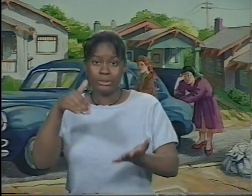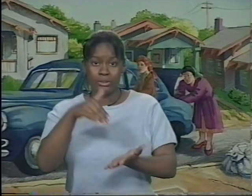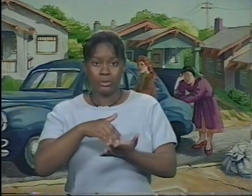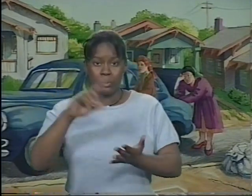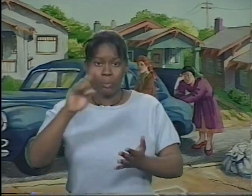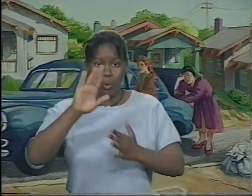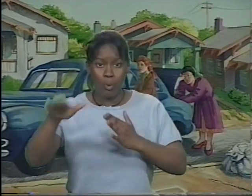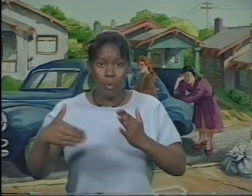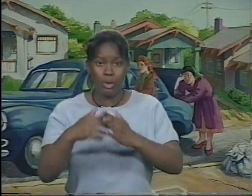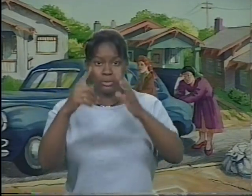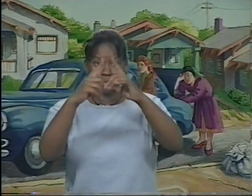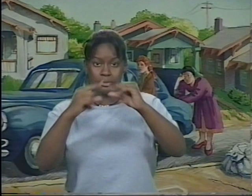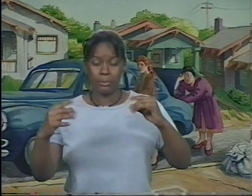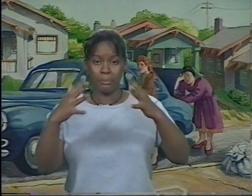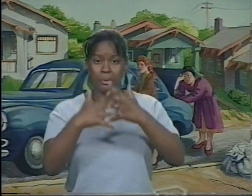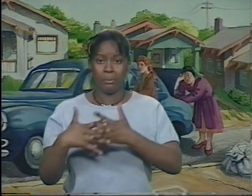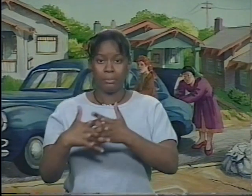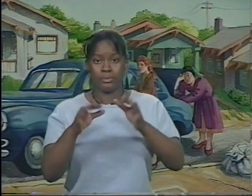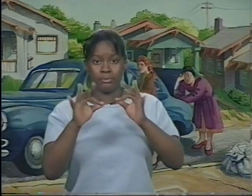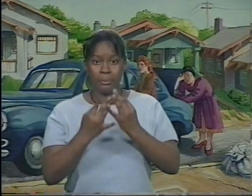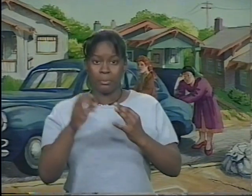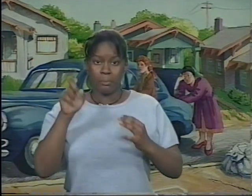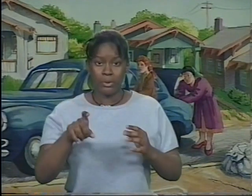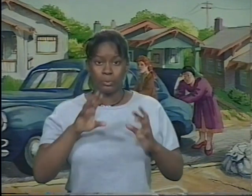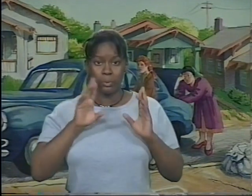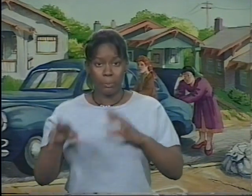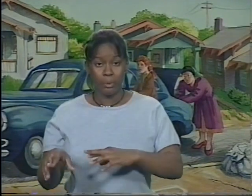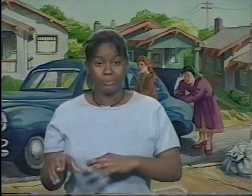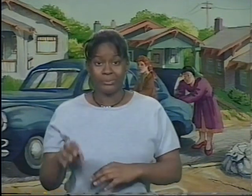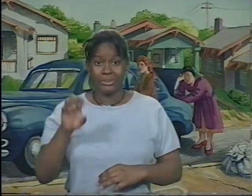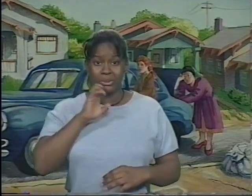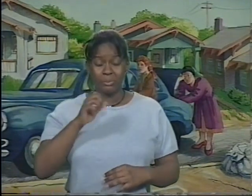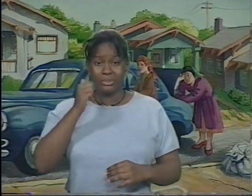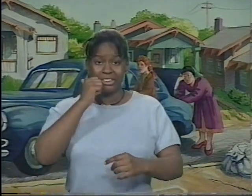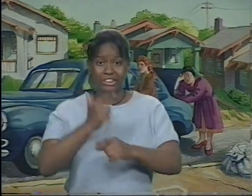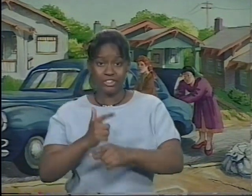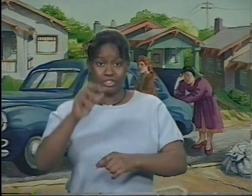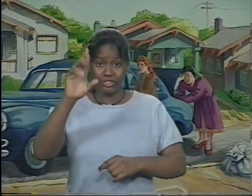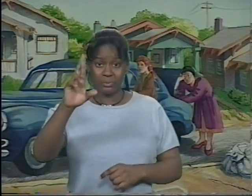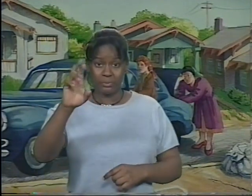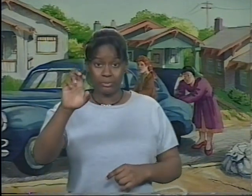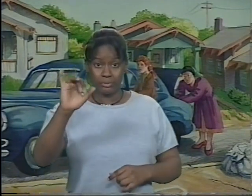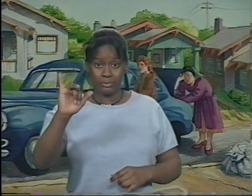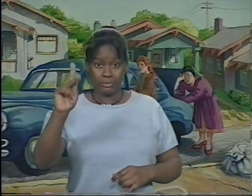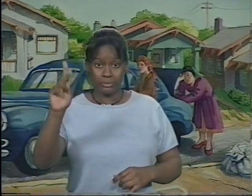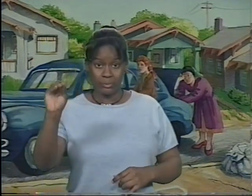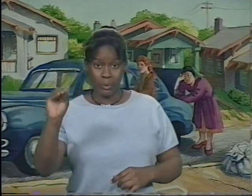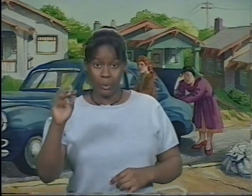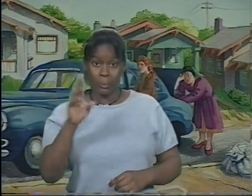the Japanese-Americans were to report. "Come on, Emi. Get your things," her sister, Reiko, called.